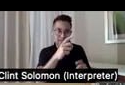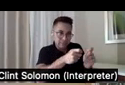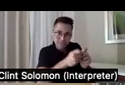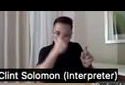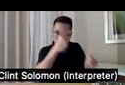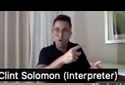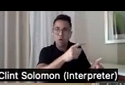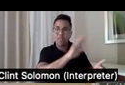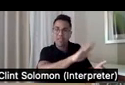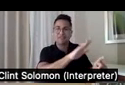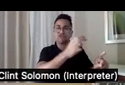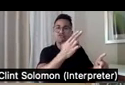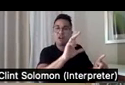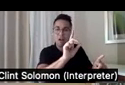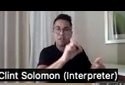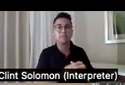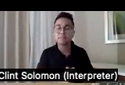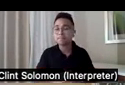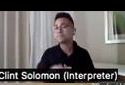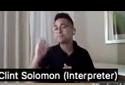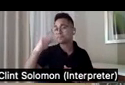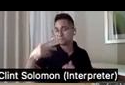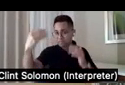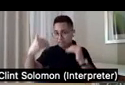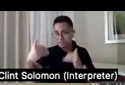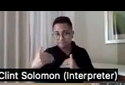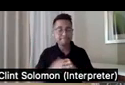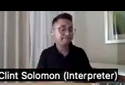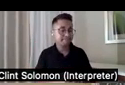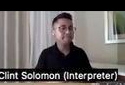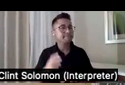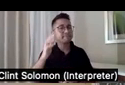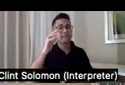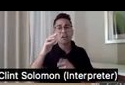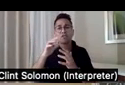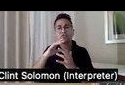all right so here's the big one let's make choice making authentic